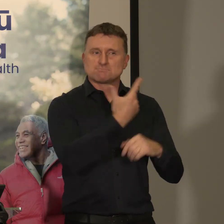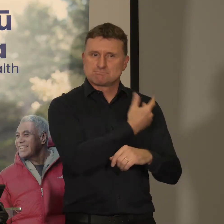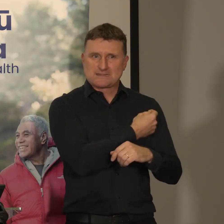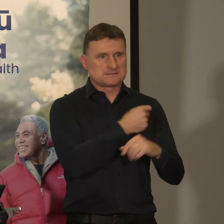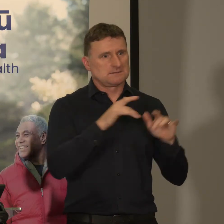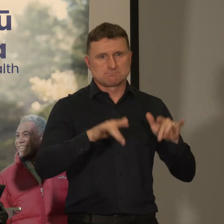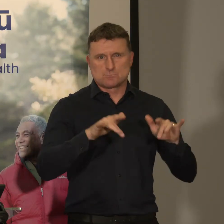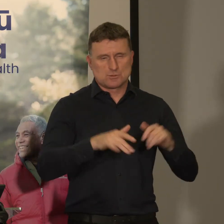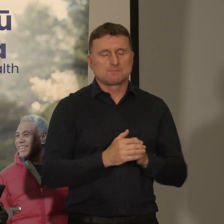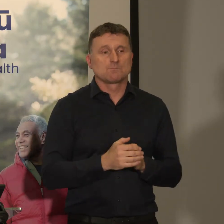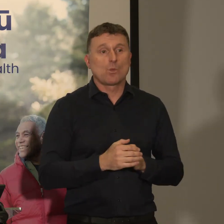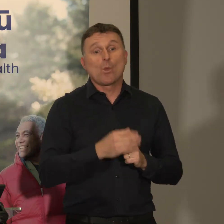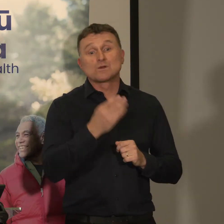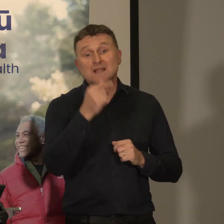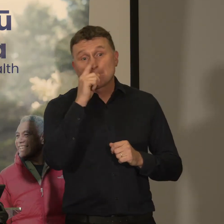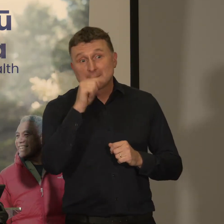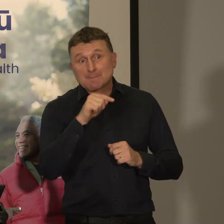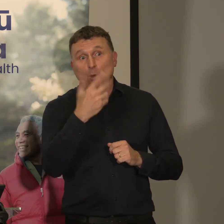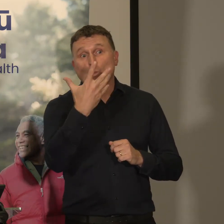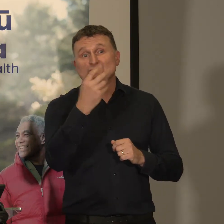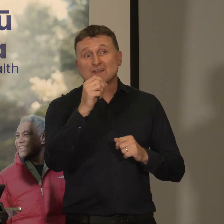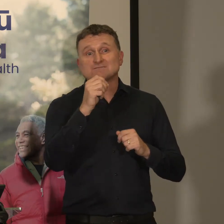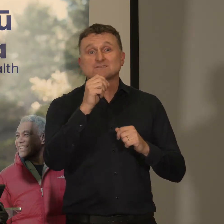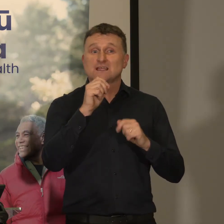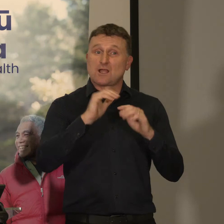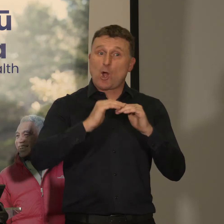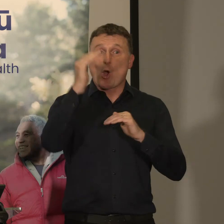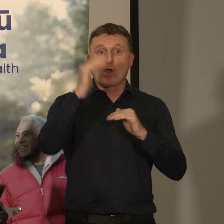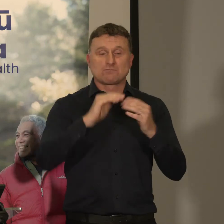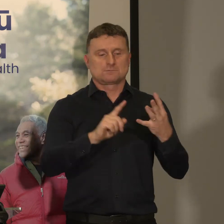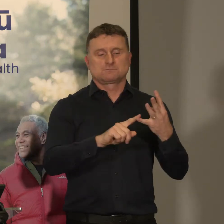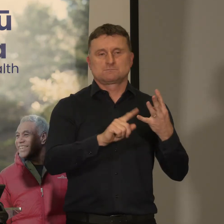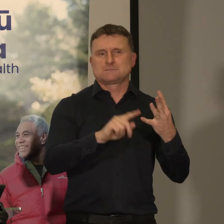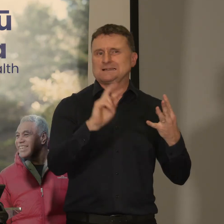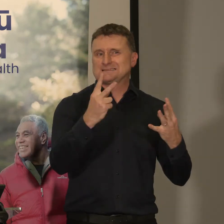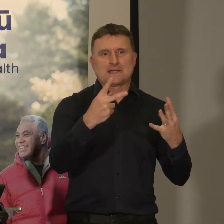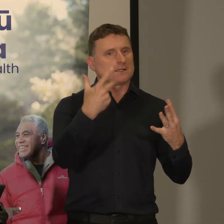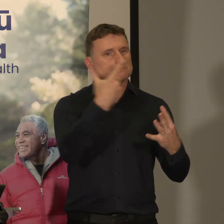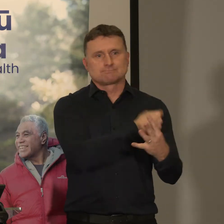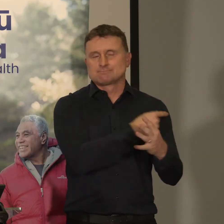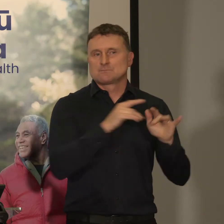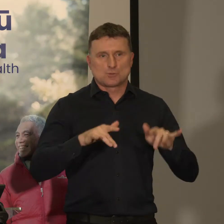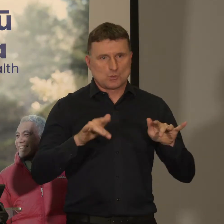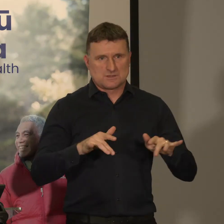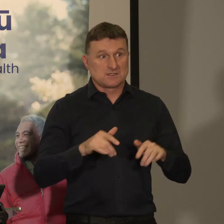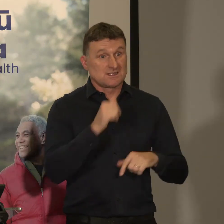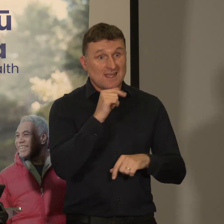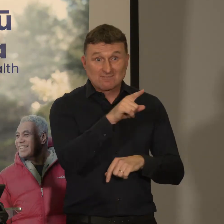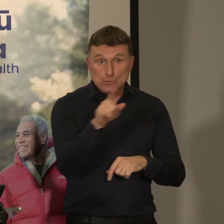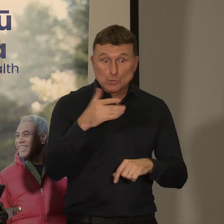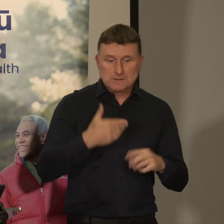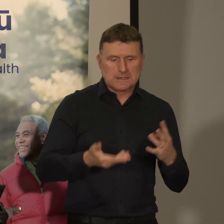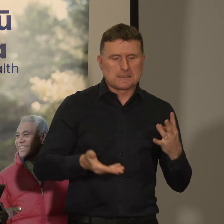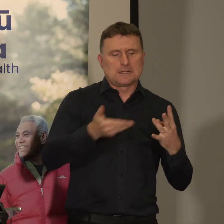their first booster dose and a further 820,000 people aged